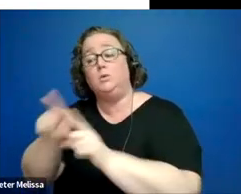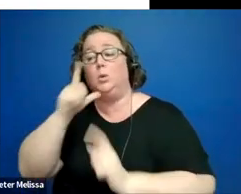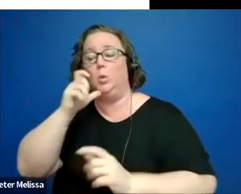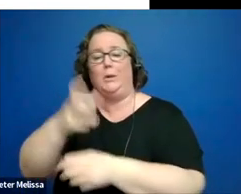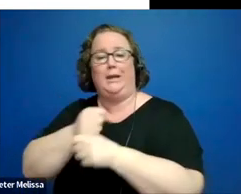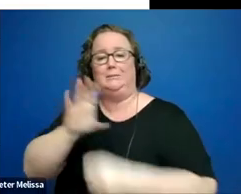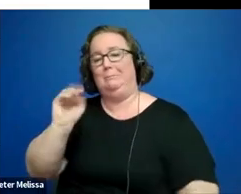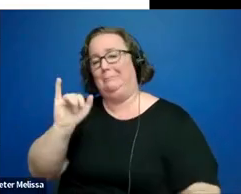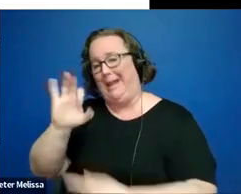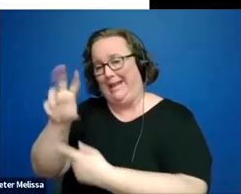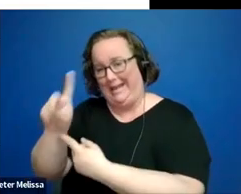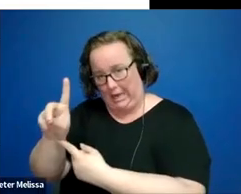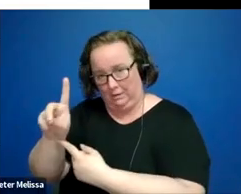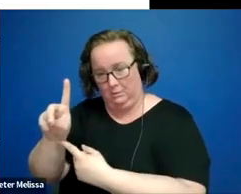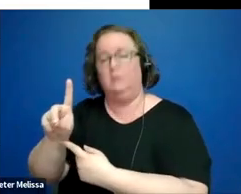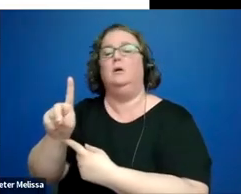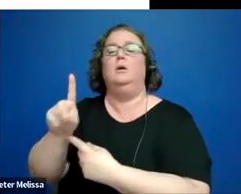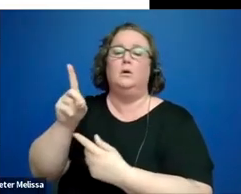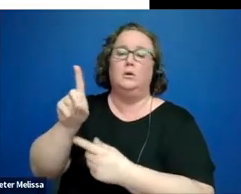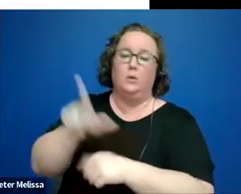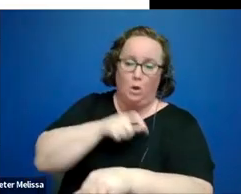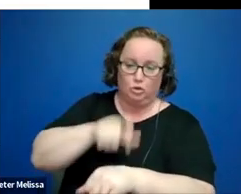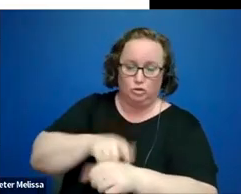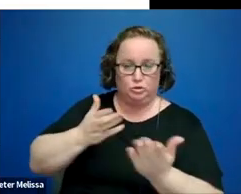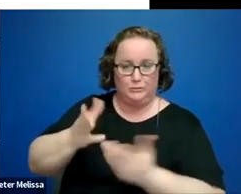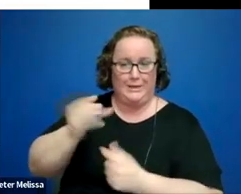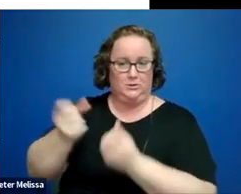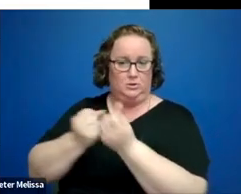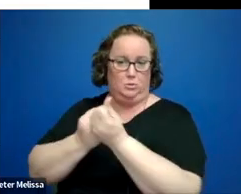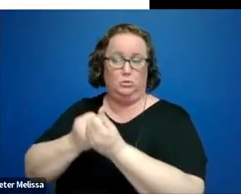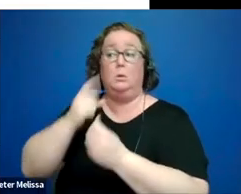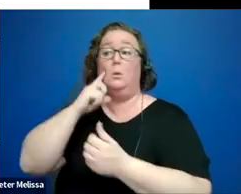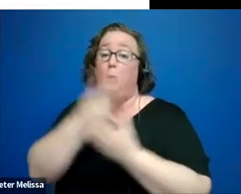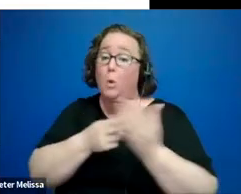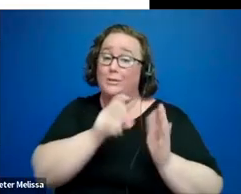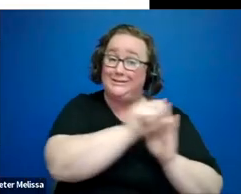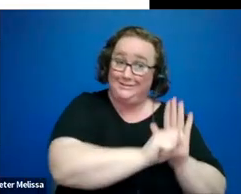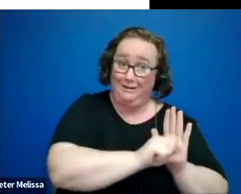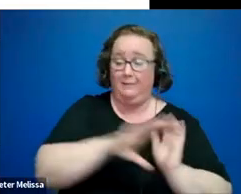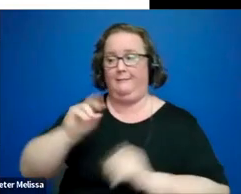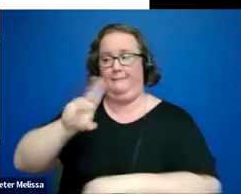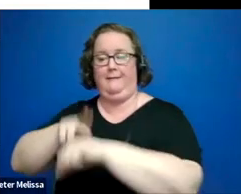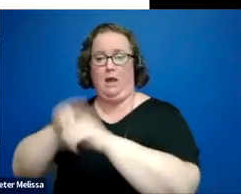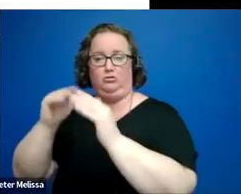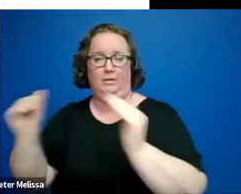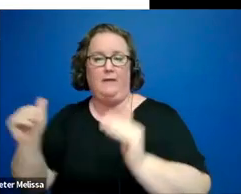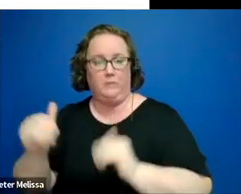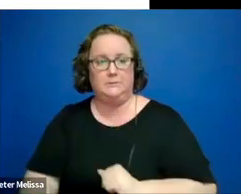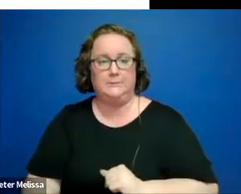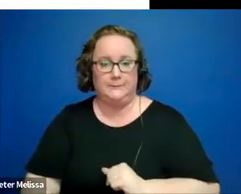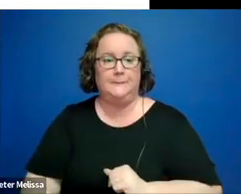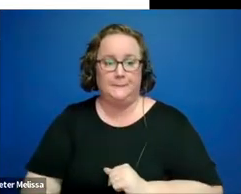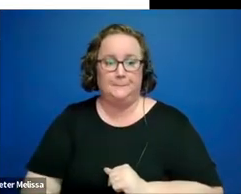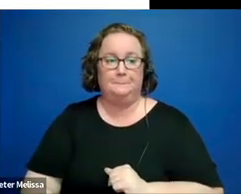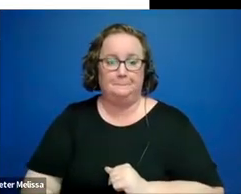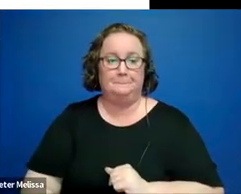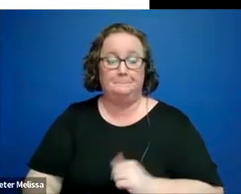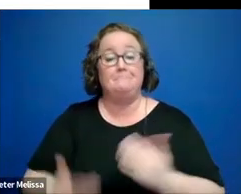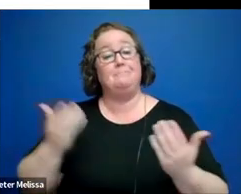services and supports at state and national levels. Our advisors here at the Community Living